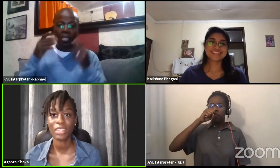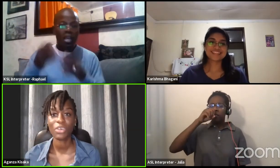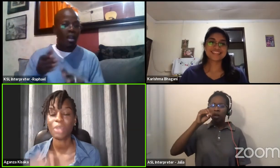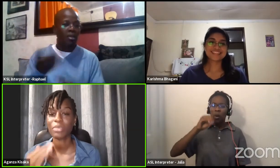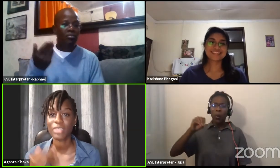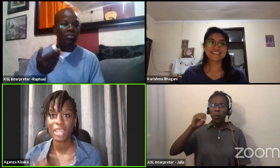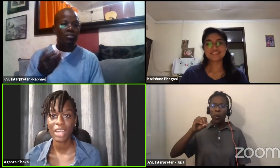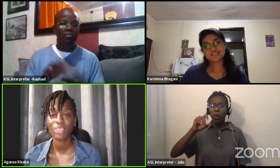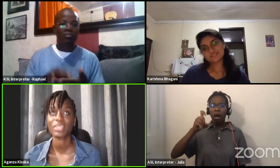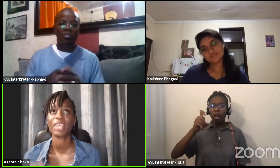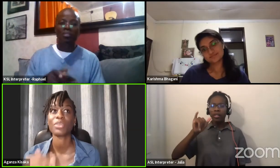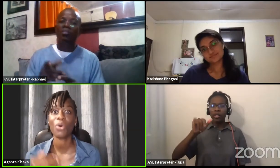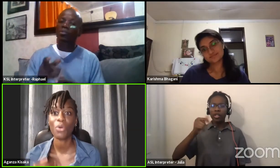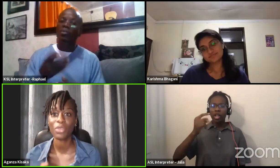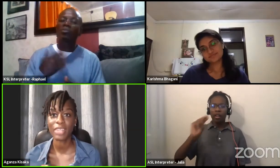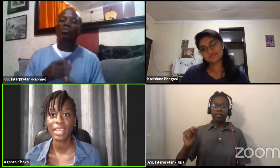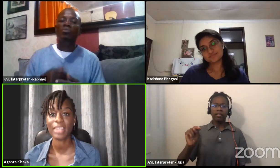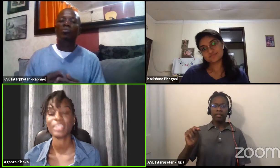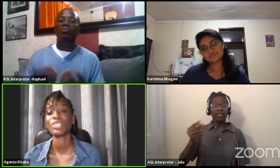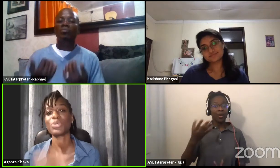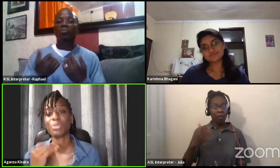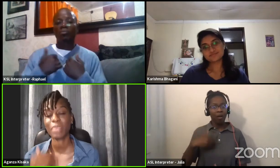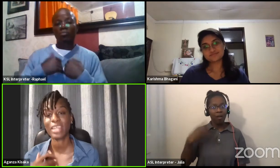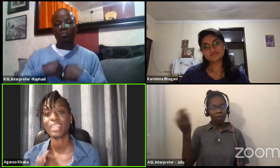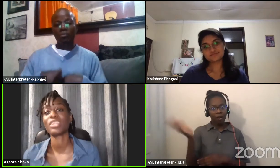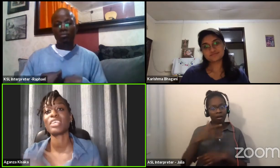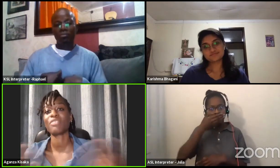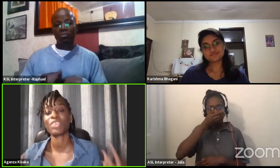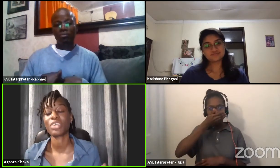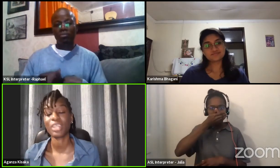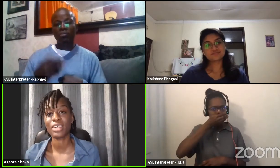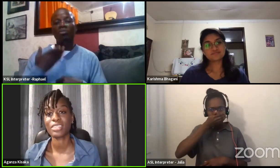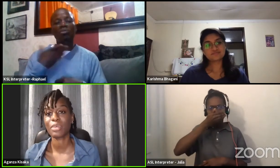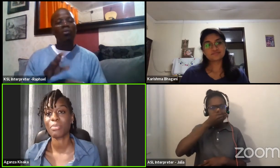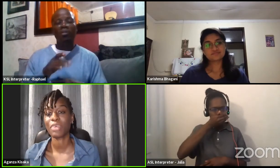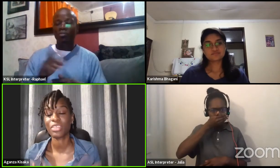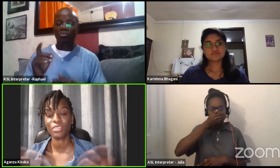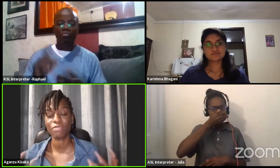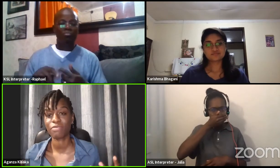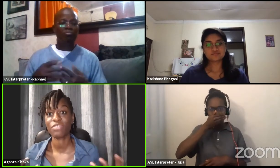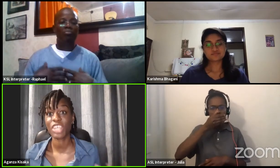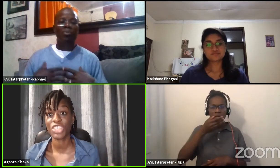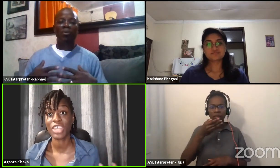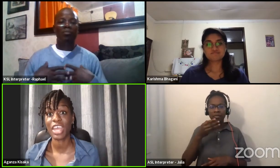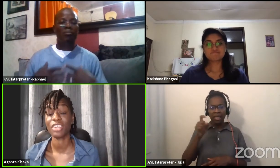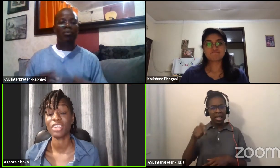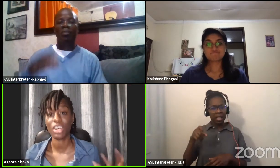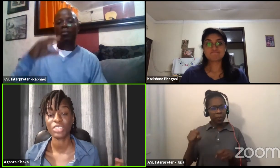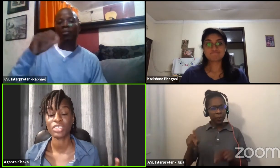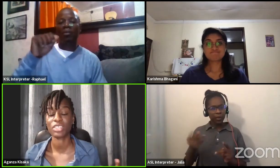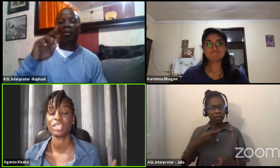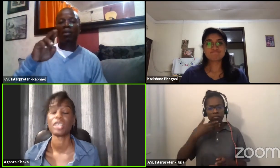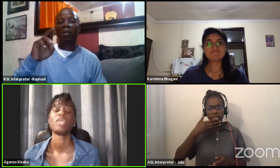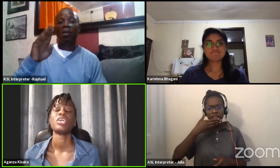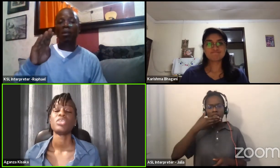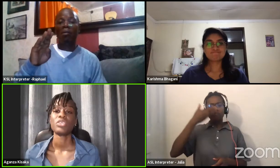in carbon dioxide the whole day. And then you go to bed and not give your lungs a breath of fresh air and oxygen.